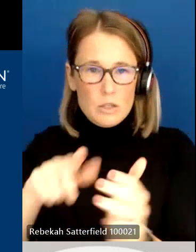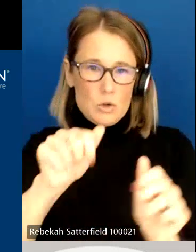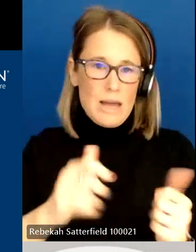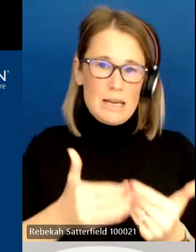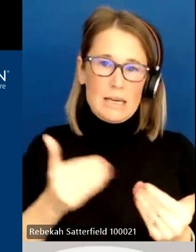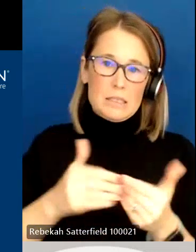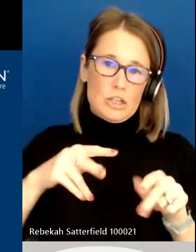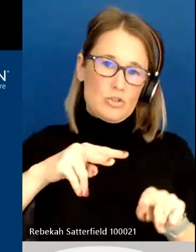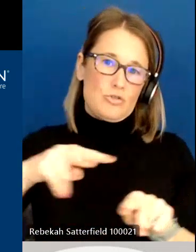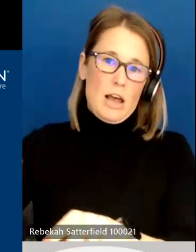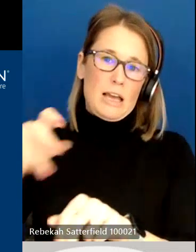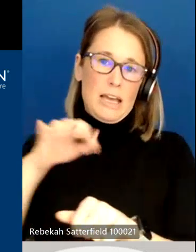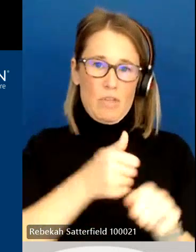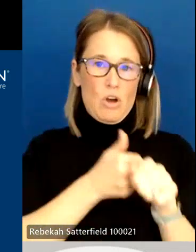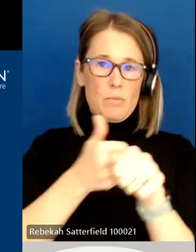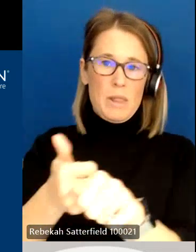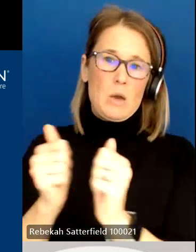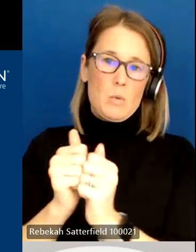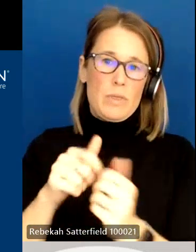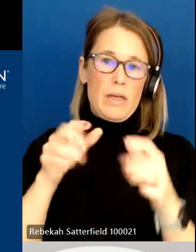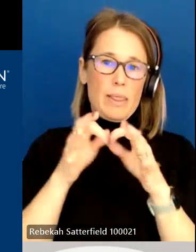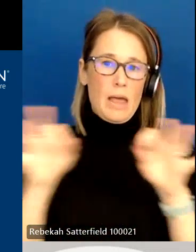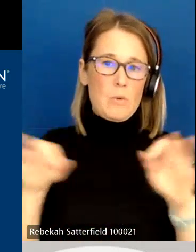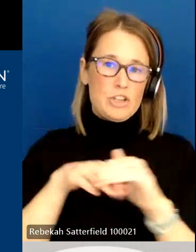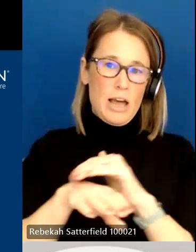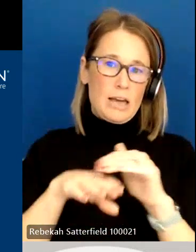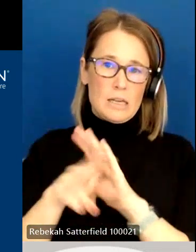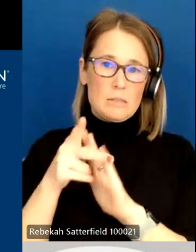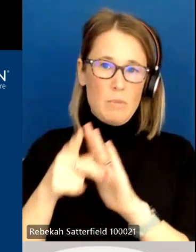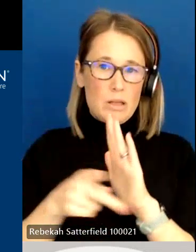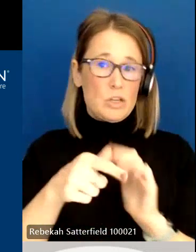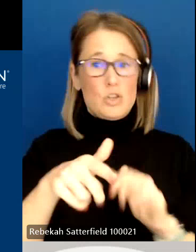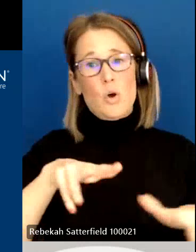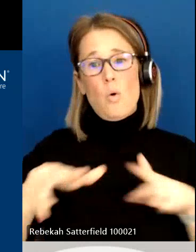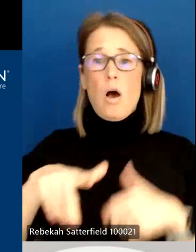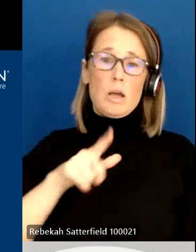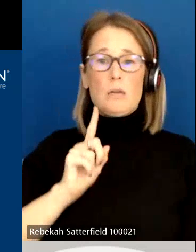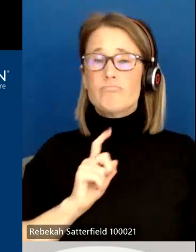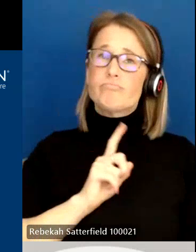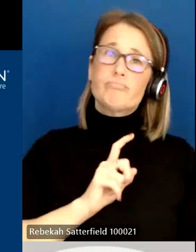is complying with language access policies you're walking down the car you hear uh Betty talking to